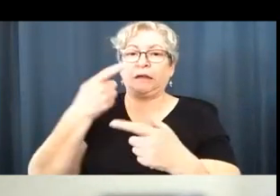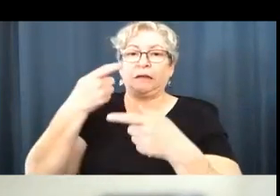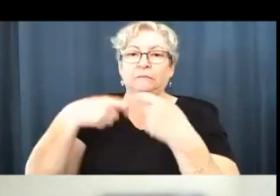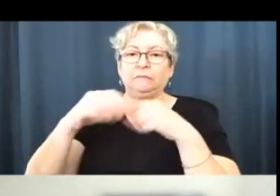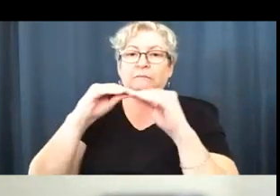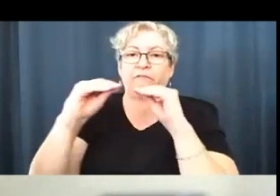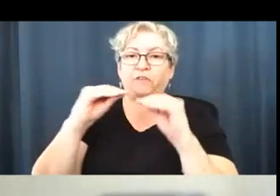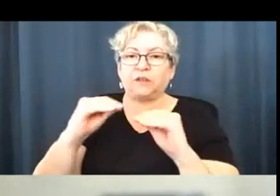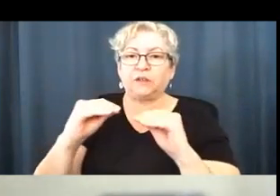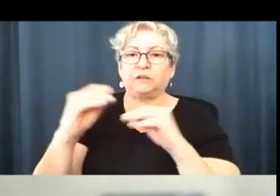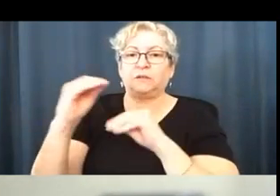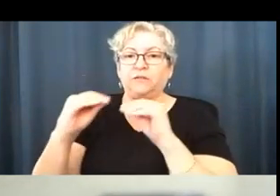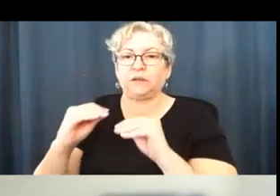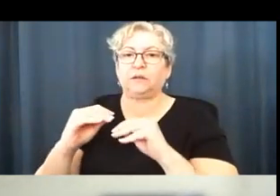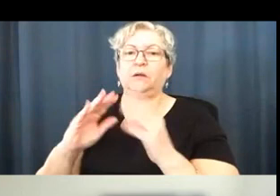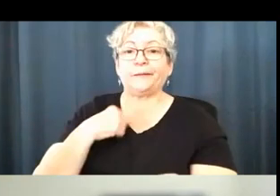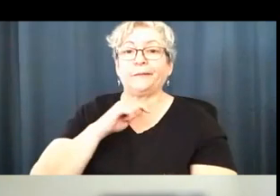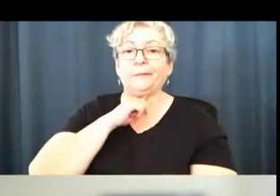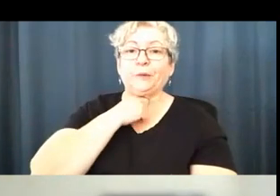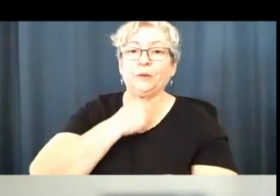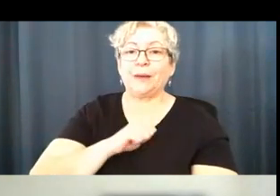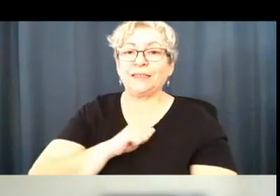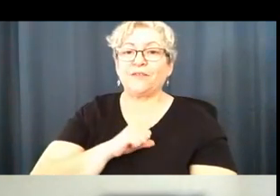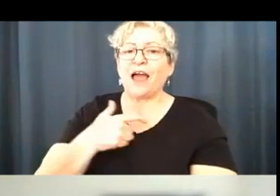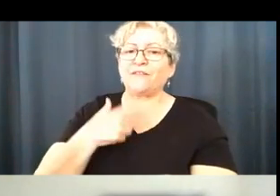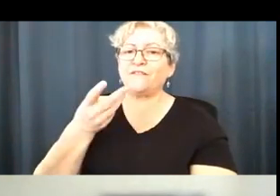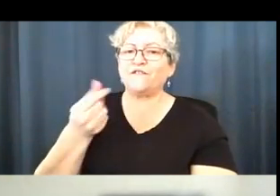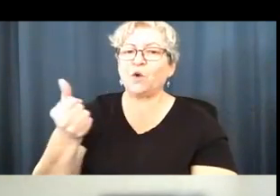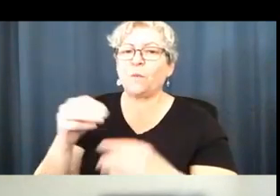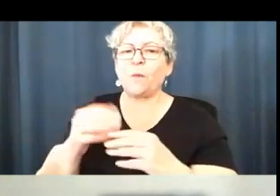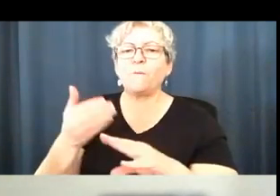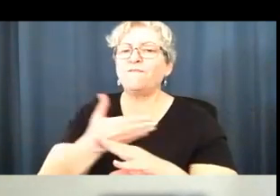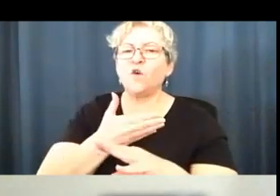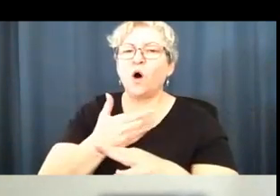that's when they can be very problematic. Correct. [Johann] Read the next question on.